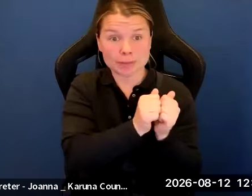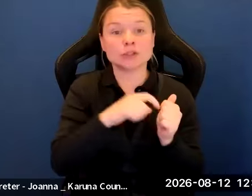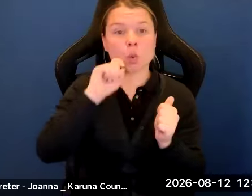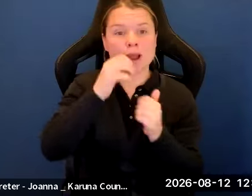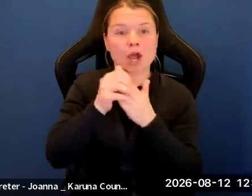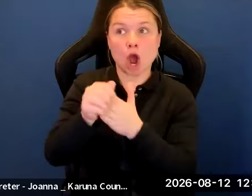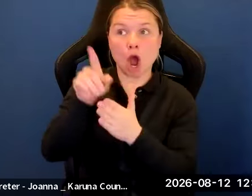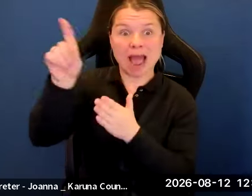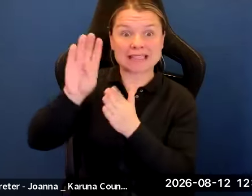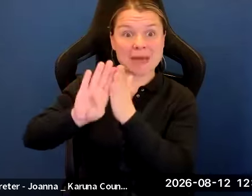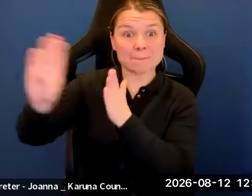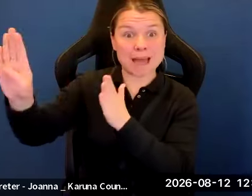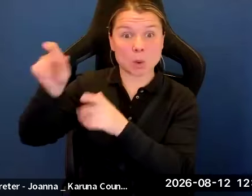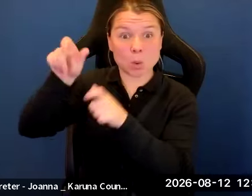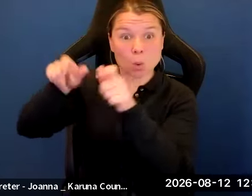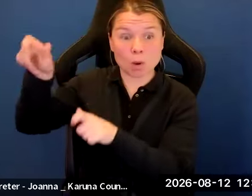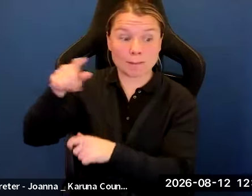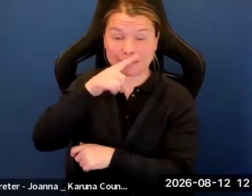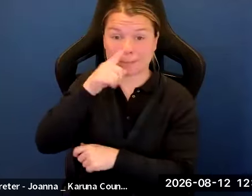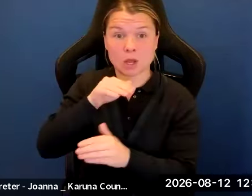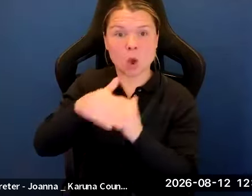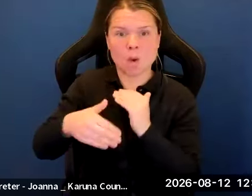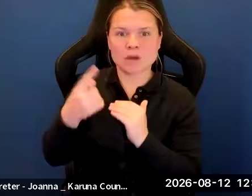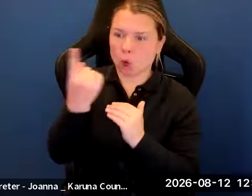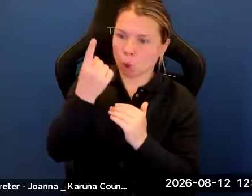through that assessment matrix because this is the document